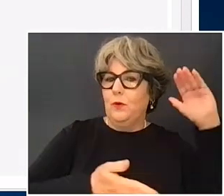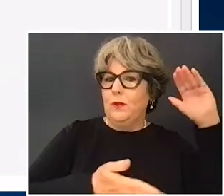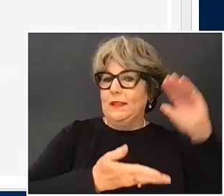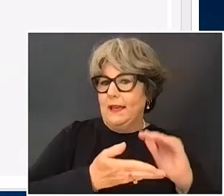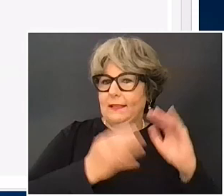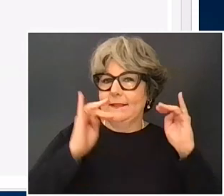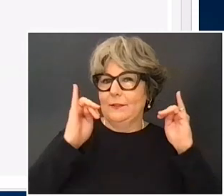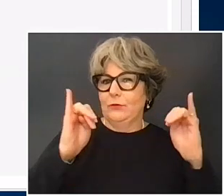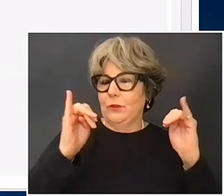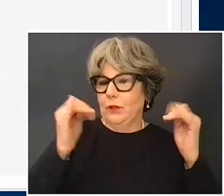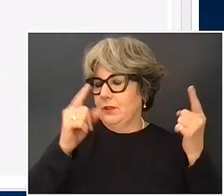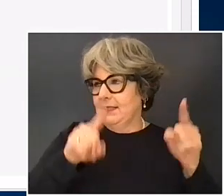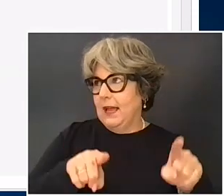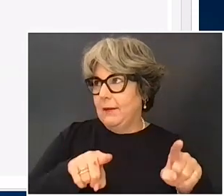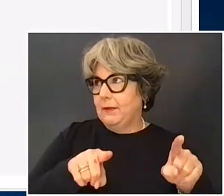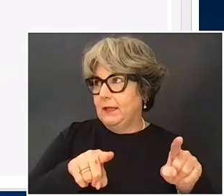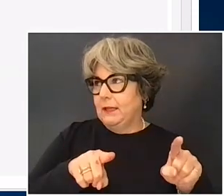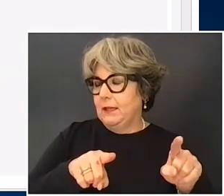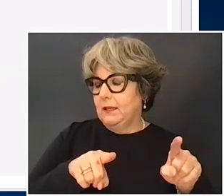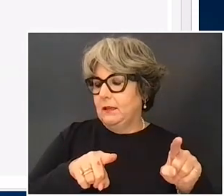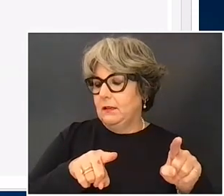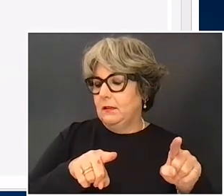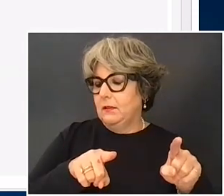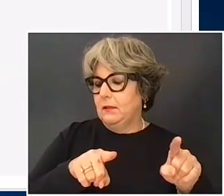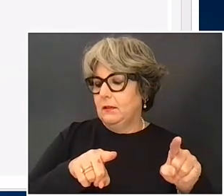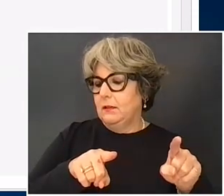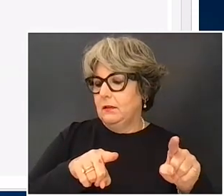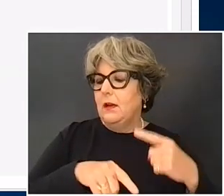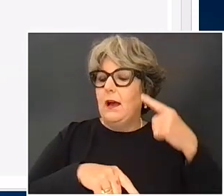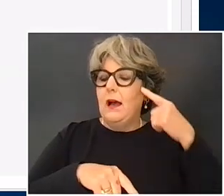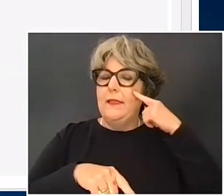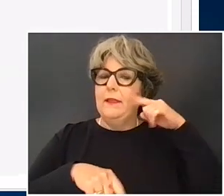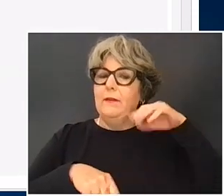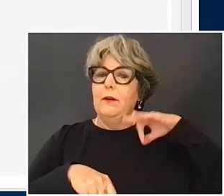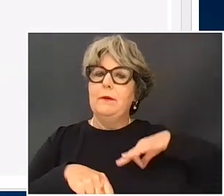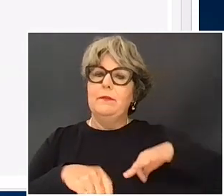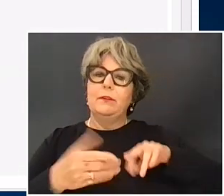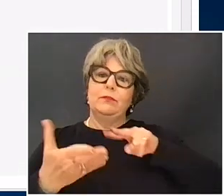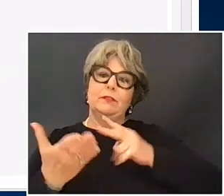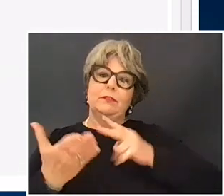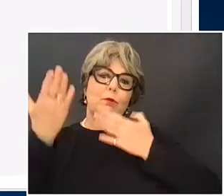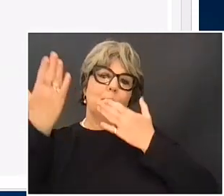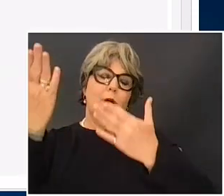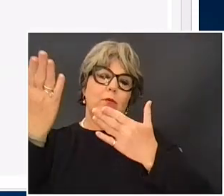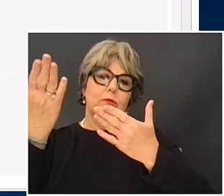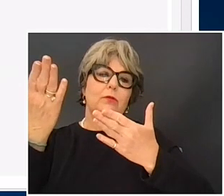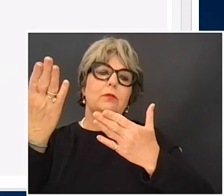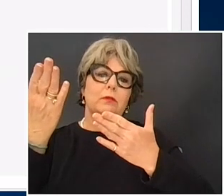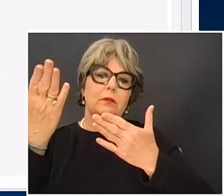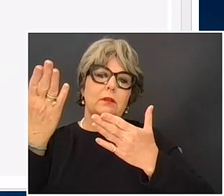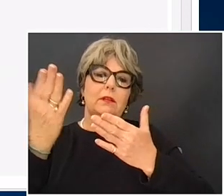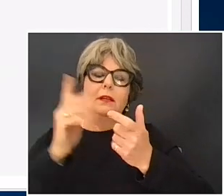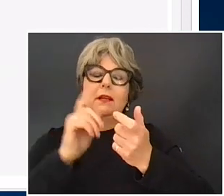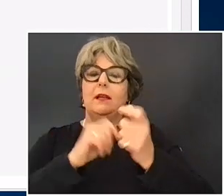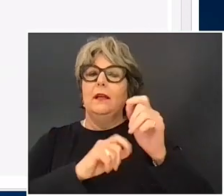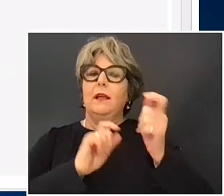And so I would just suggest, I think it would be beneficial to look at his proposal and also to edit once you guys come back with a different draft,